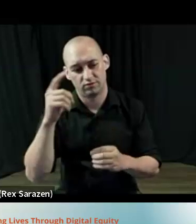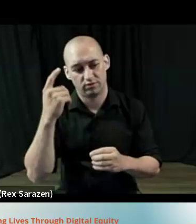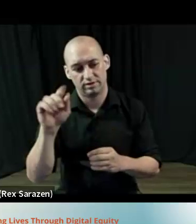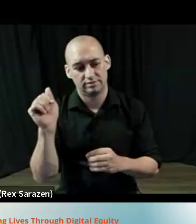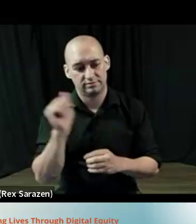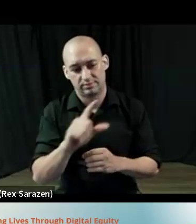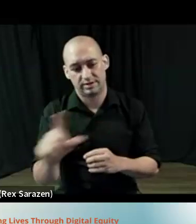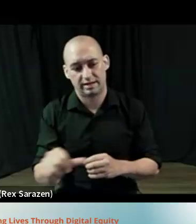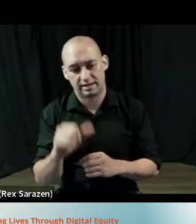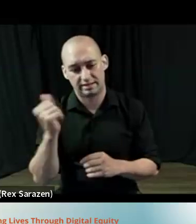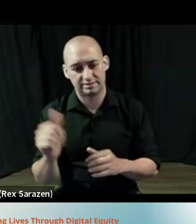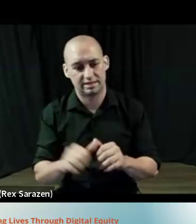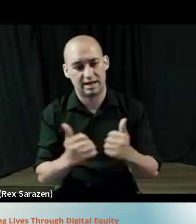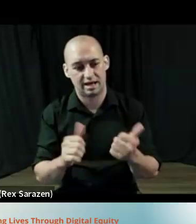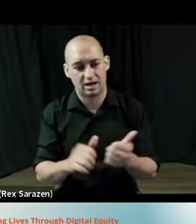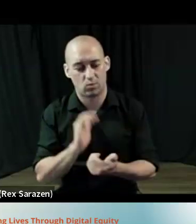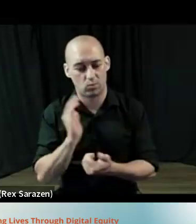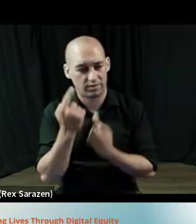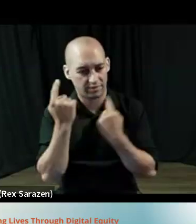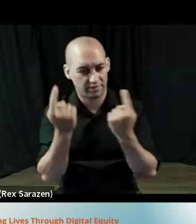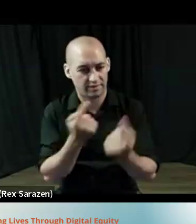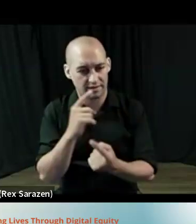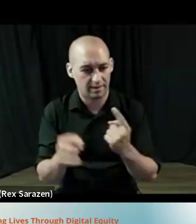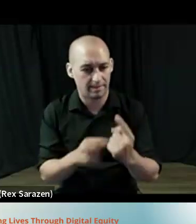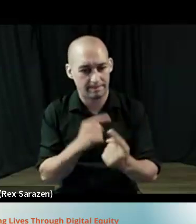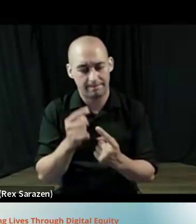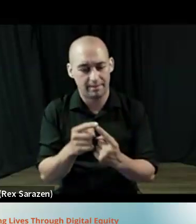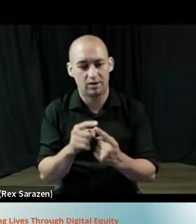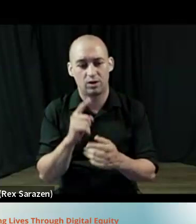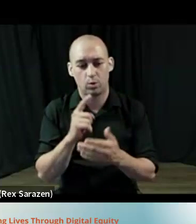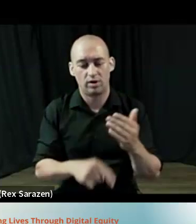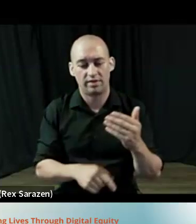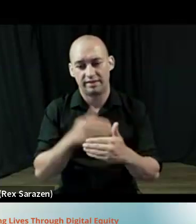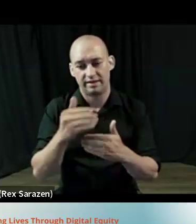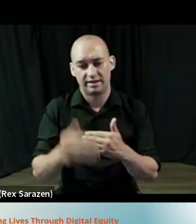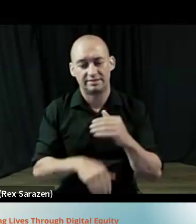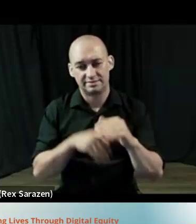about how we might think about how what are our next steps for working together? Cause that's